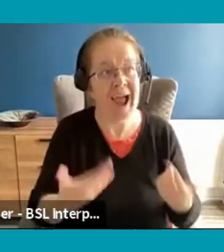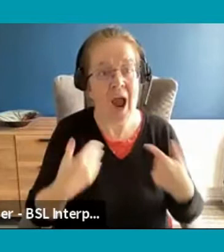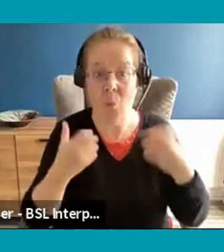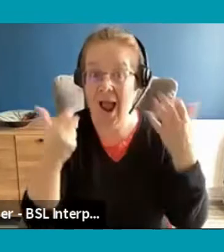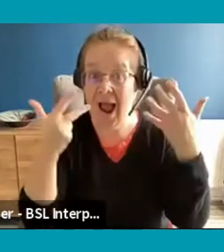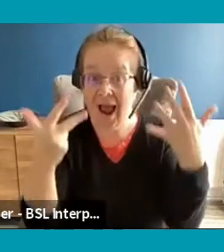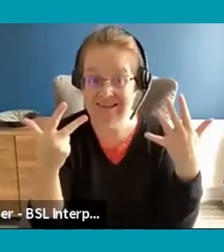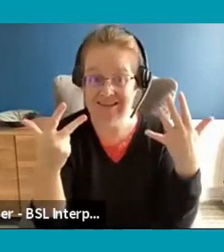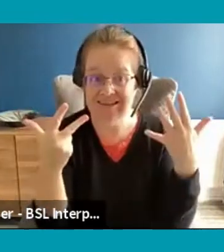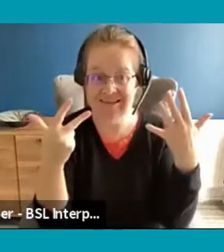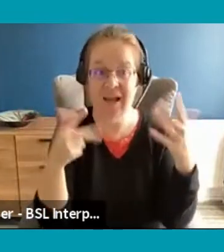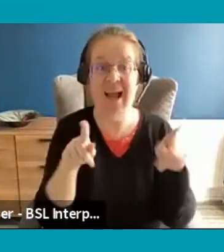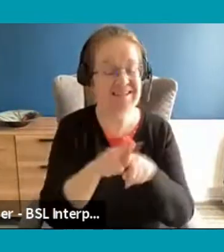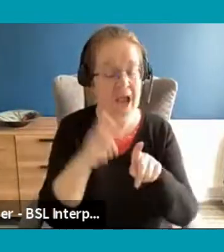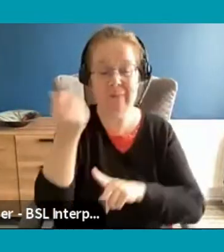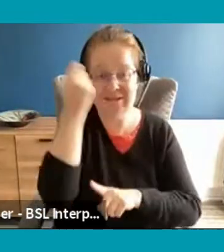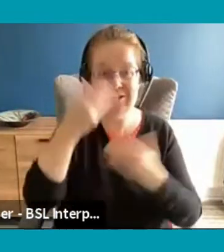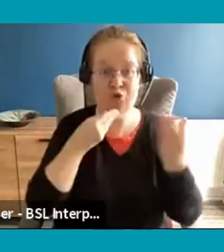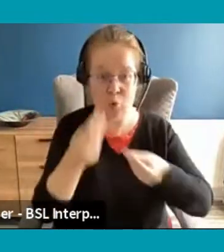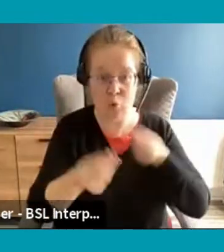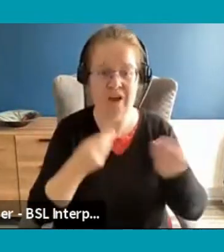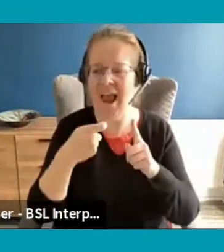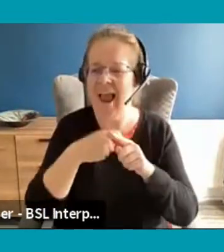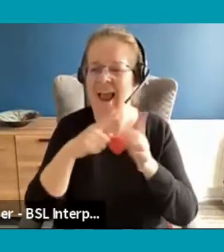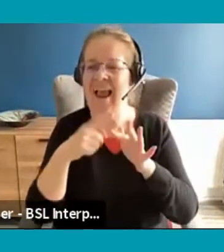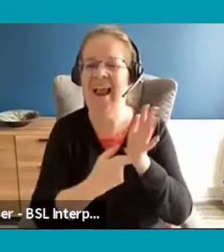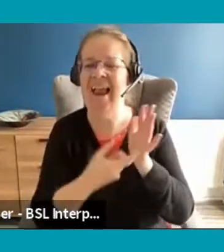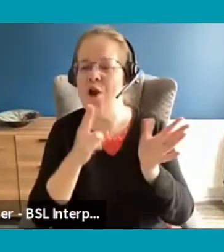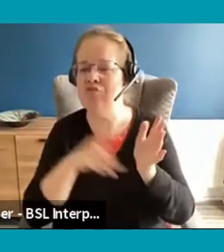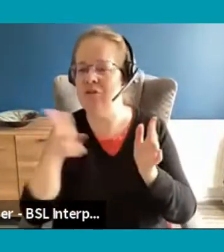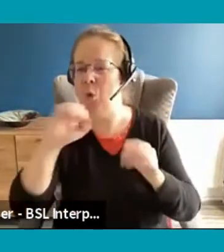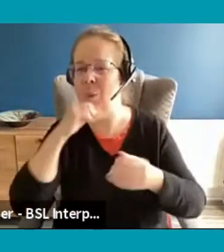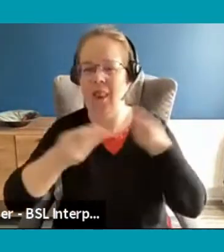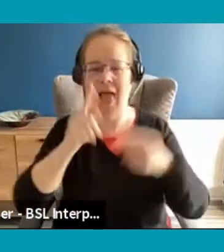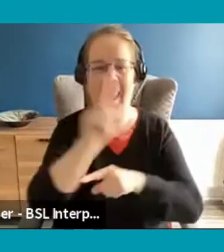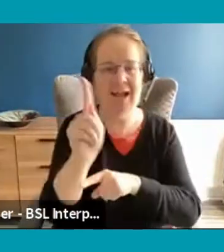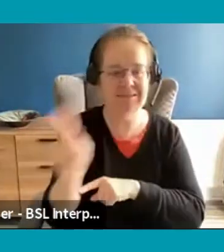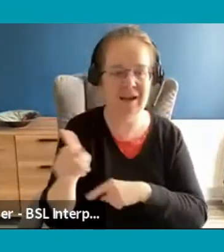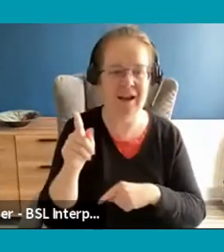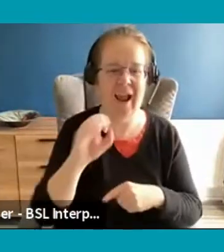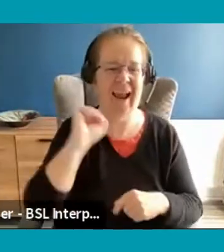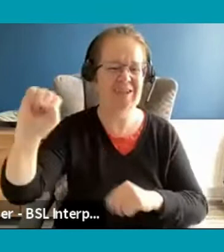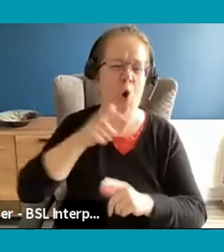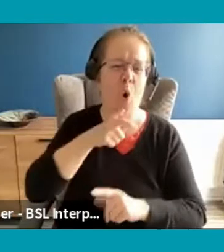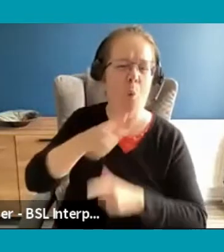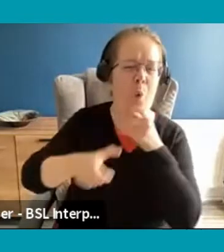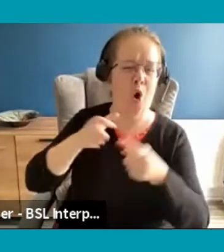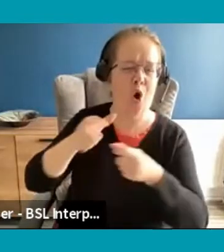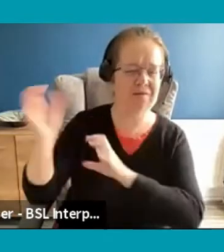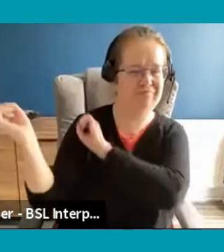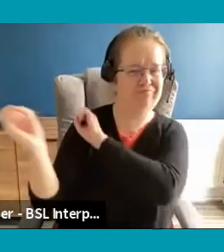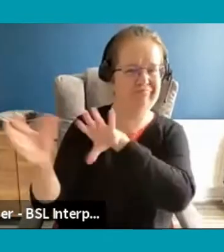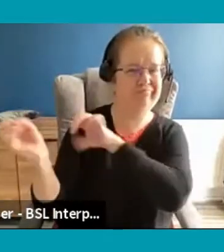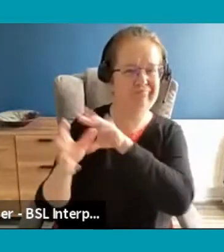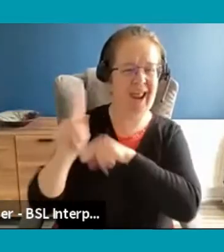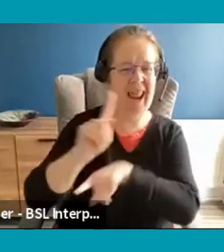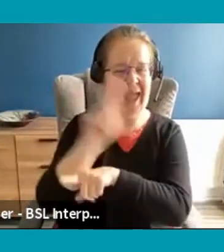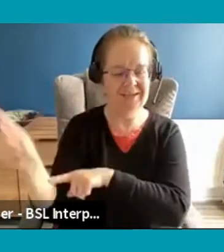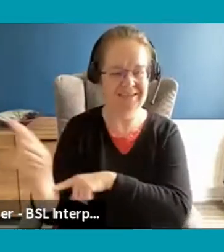same successful you'll hear from Kieran, and he'll tell you in his own words is in his own words about his experience at DPD he's a wonderful young man,